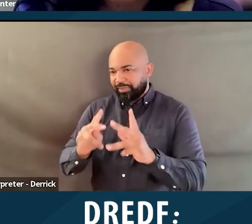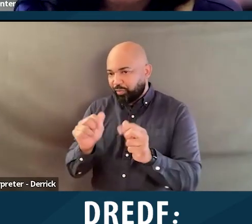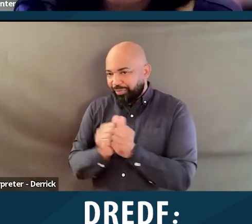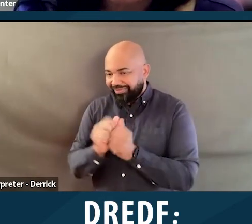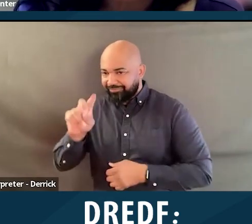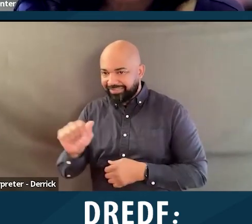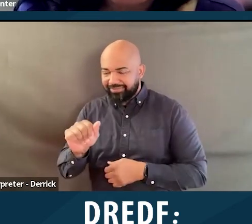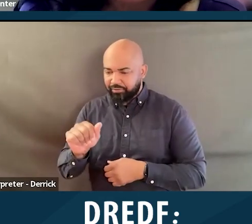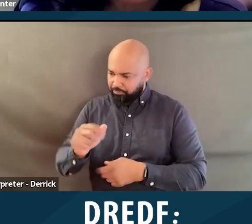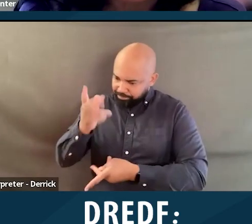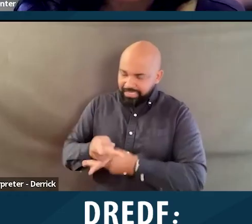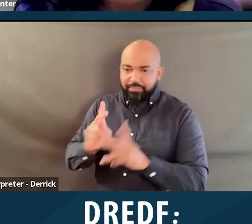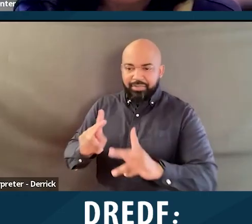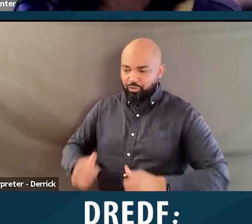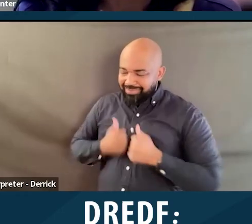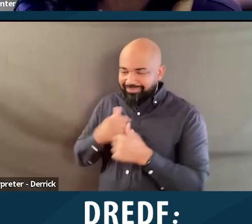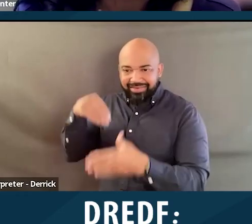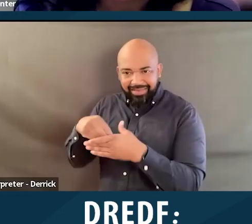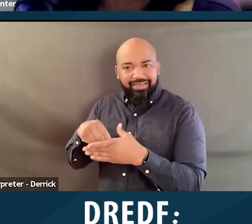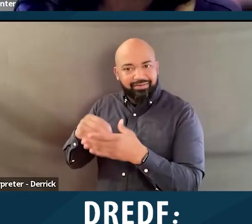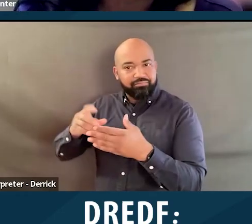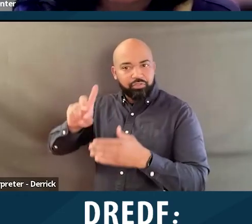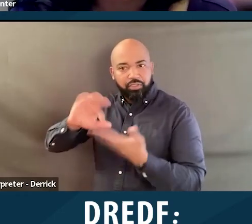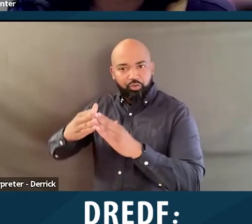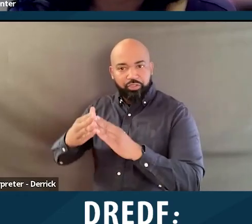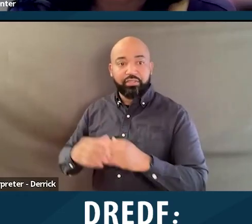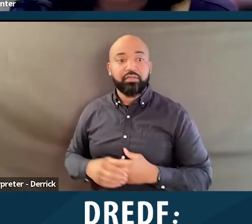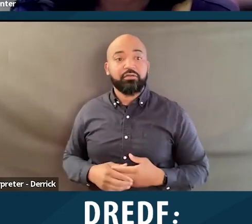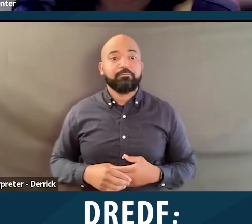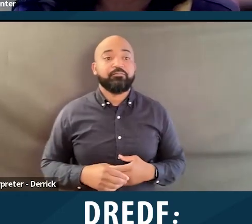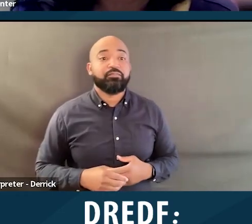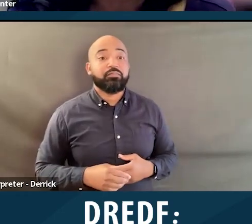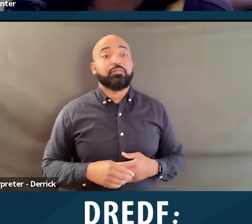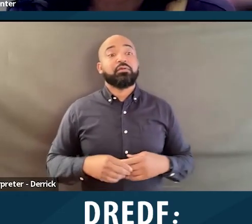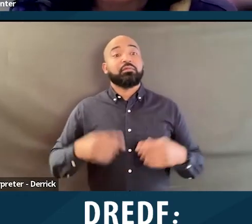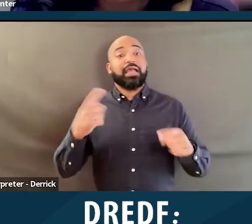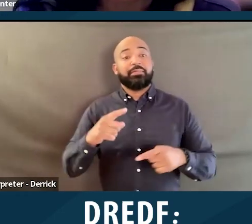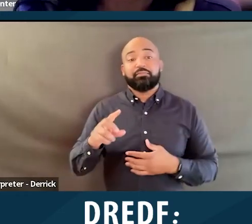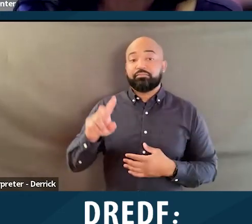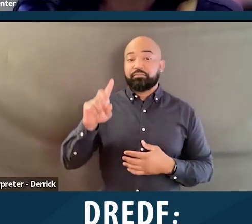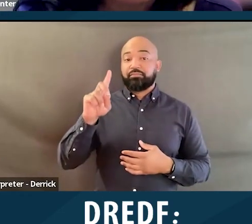We know that Olmstead helps change the way that we deliver disability services